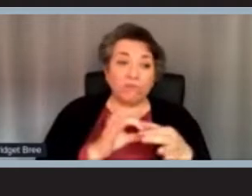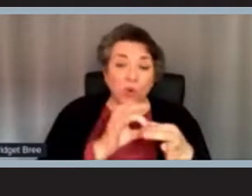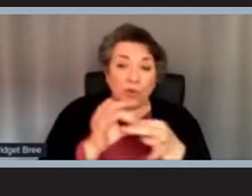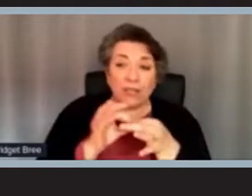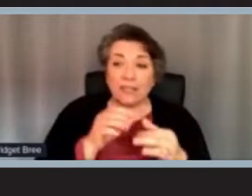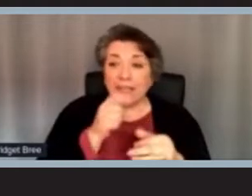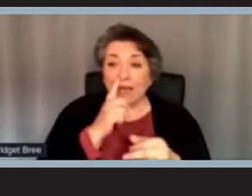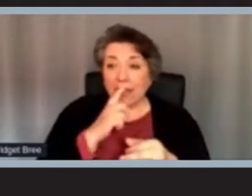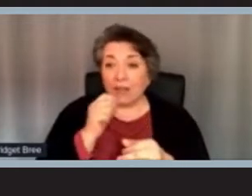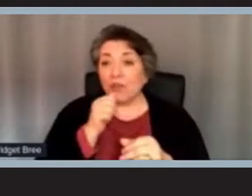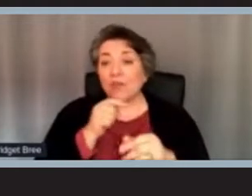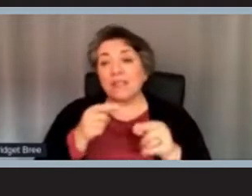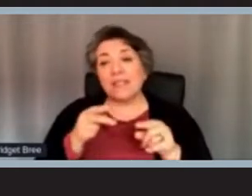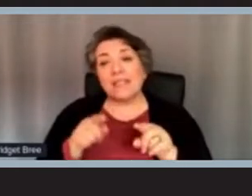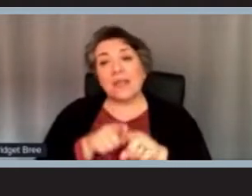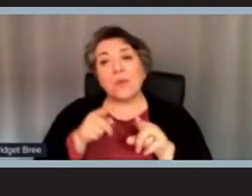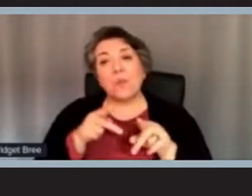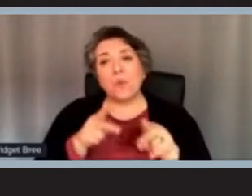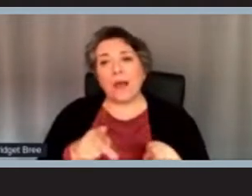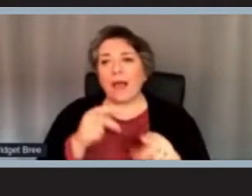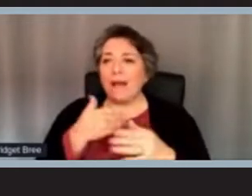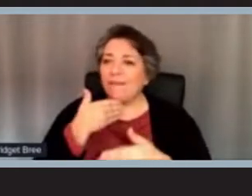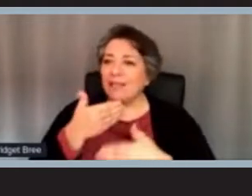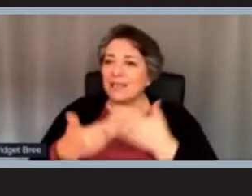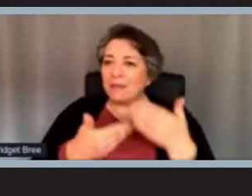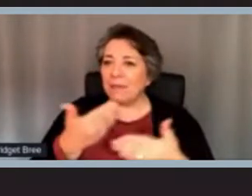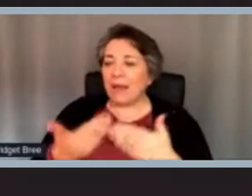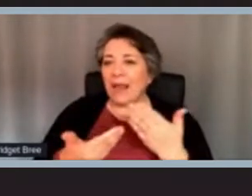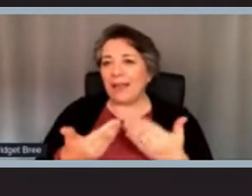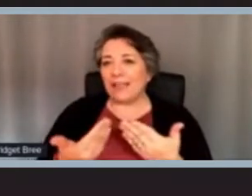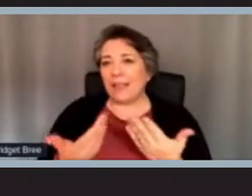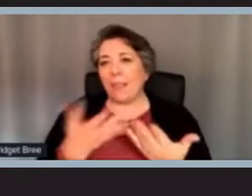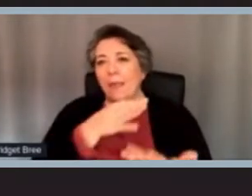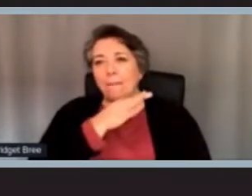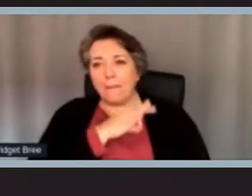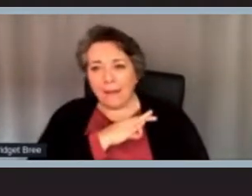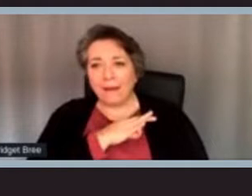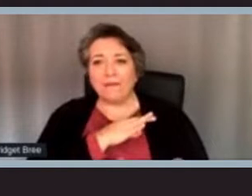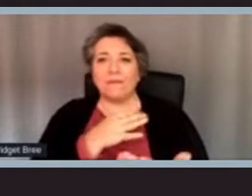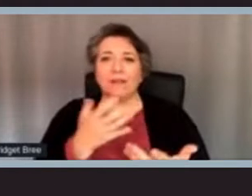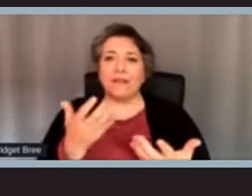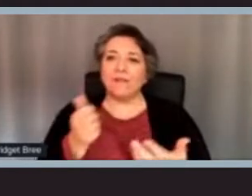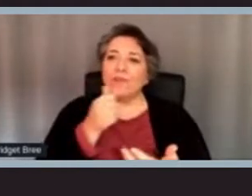for how we explained and demonstrated the benefits of using the accessibility inspector.